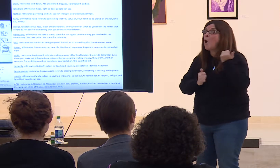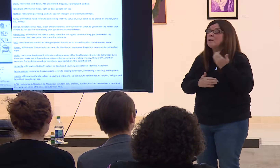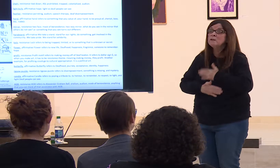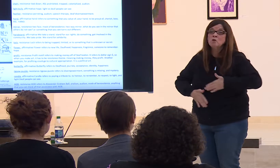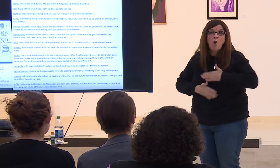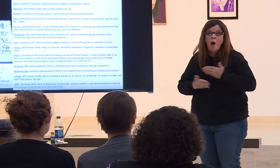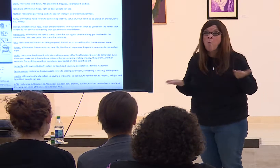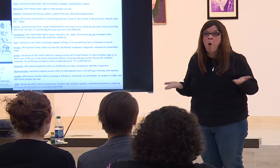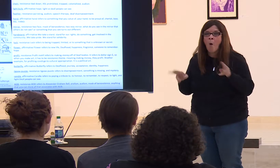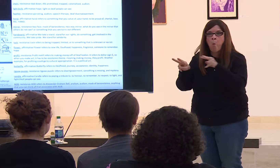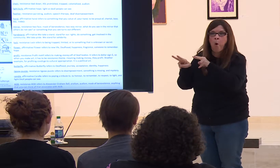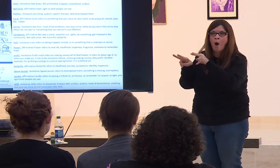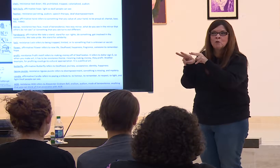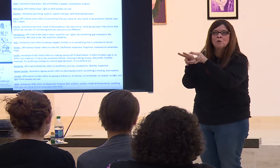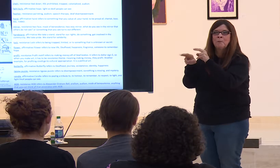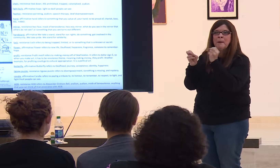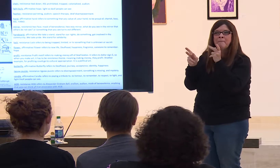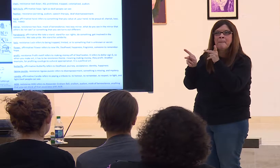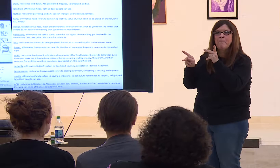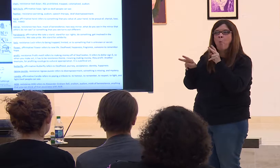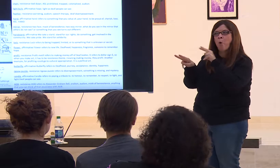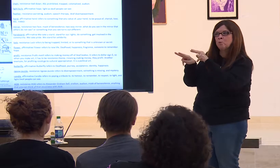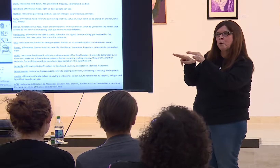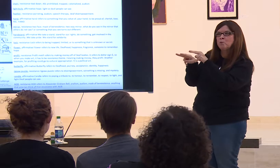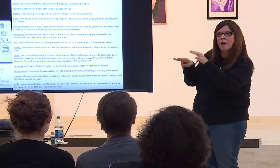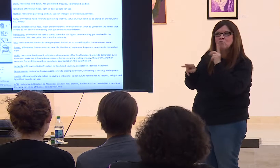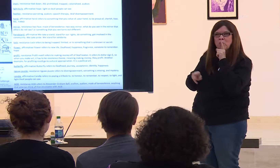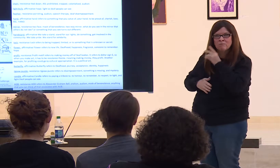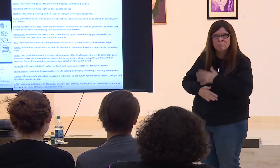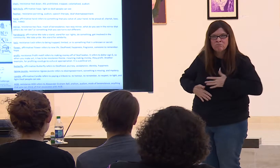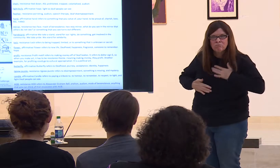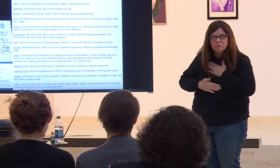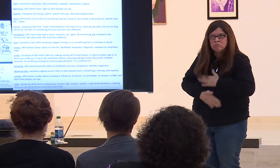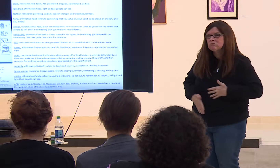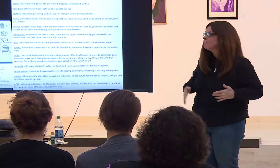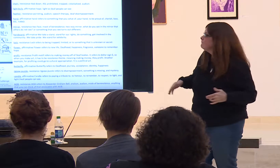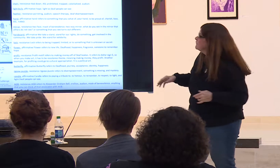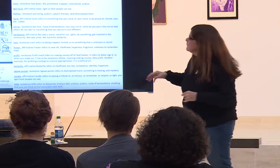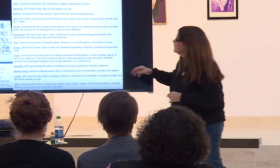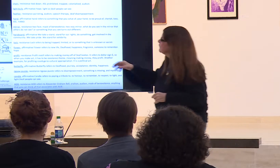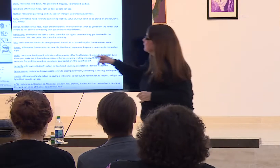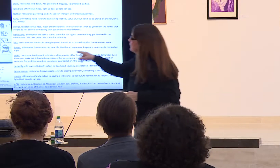invigorated by this idea. But there are more people who really like to see